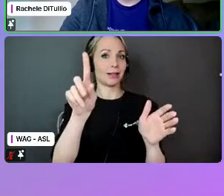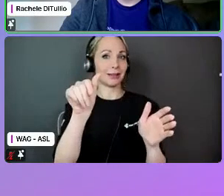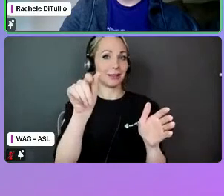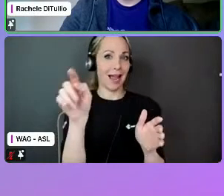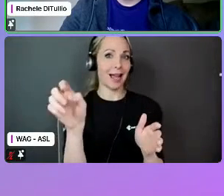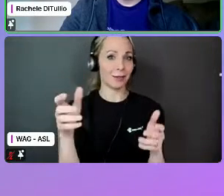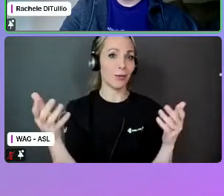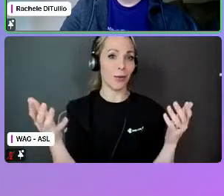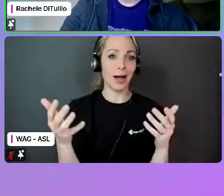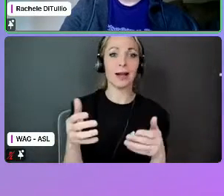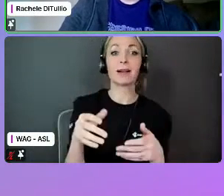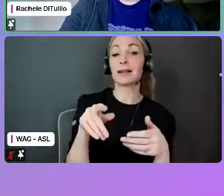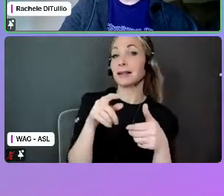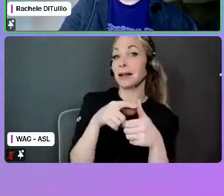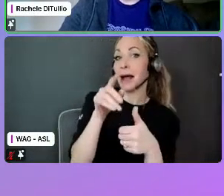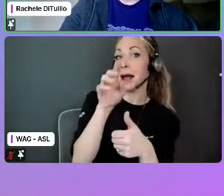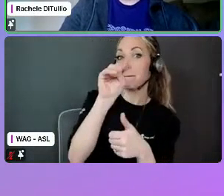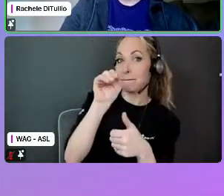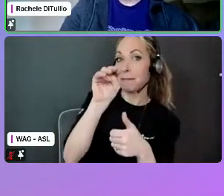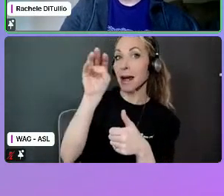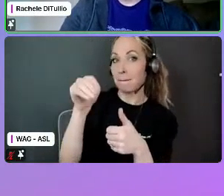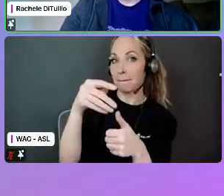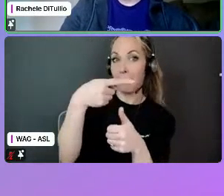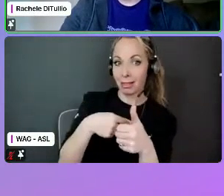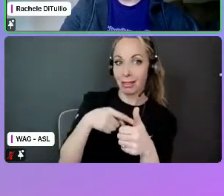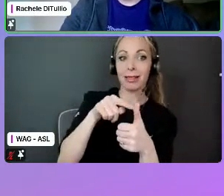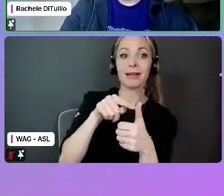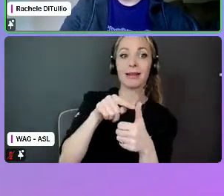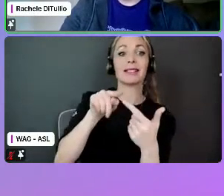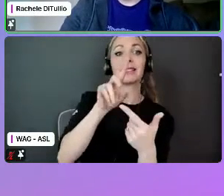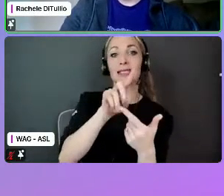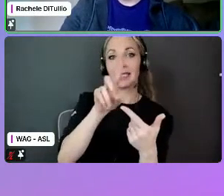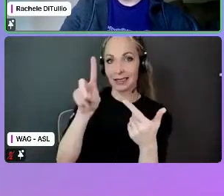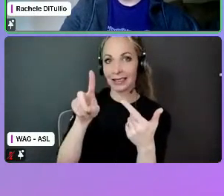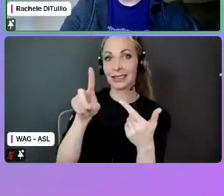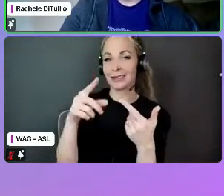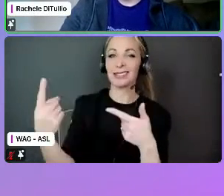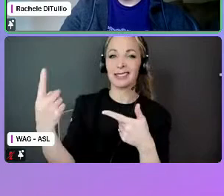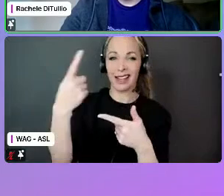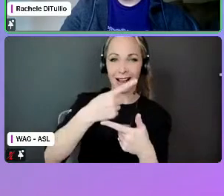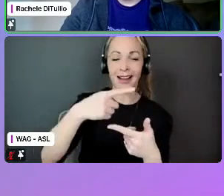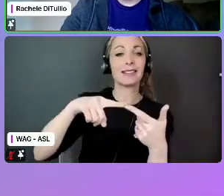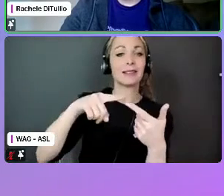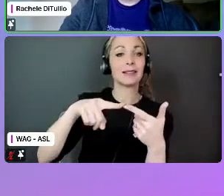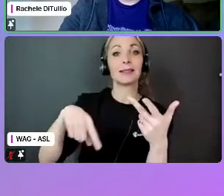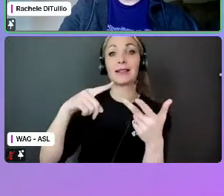expression is enforcing our date format